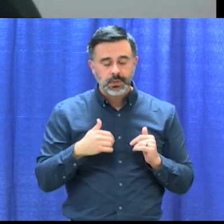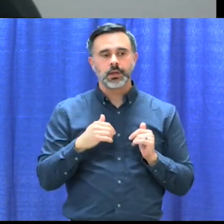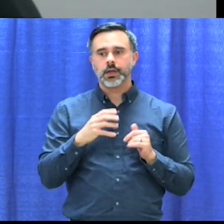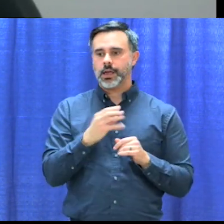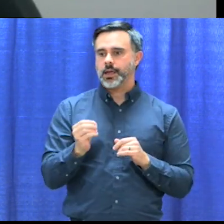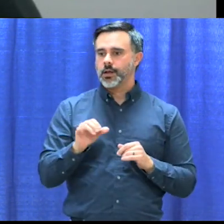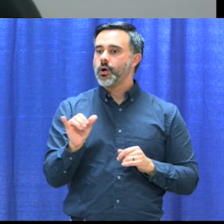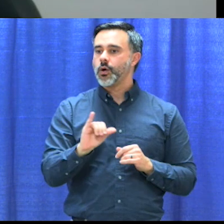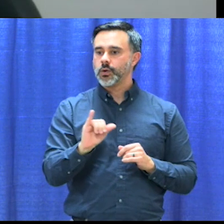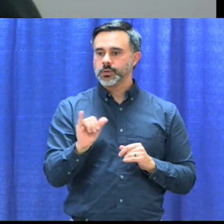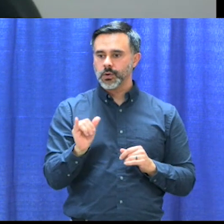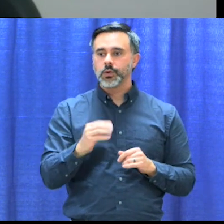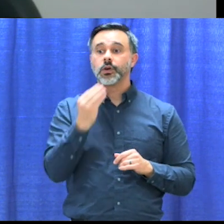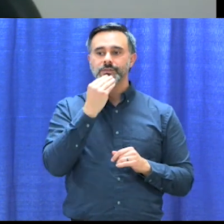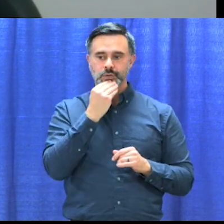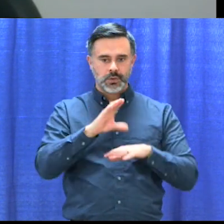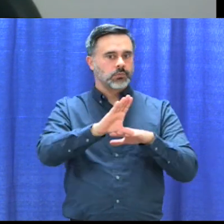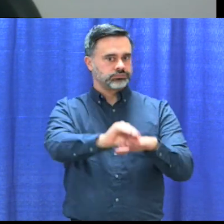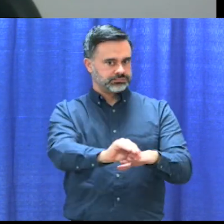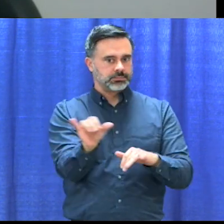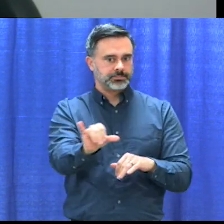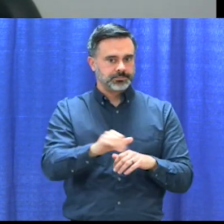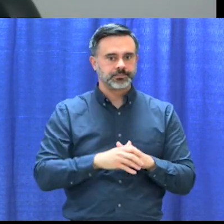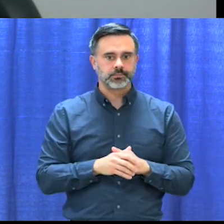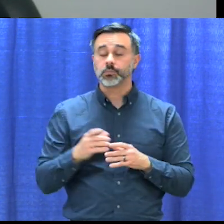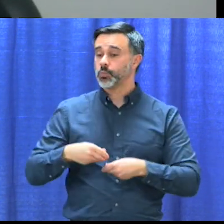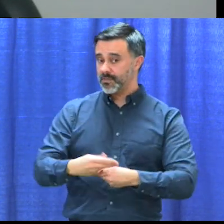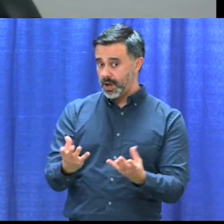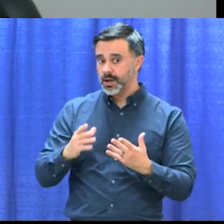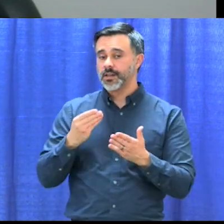And the mayor of Inglewood, Mayor Butts is providing funding for an additional 30 days.